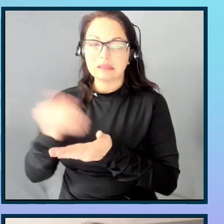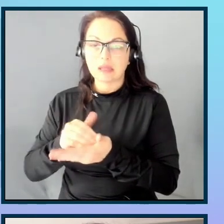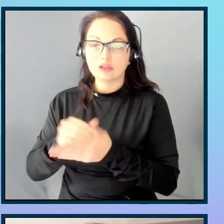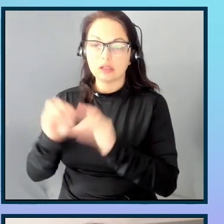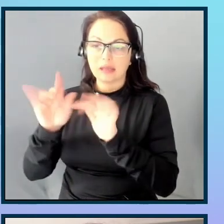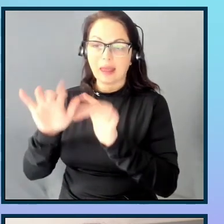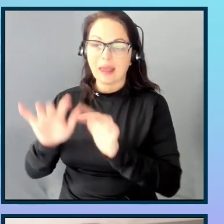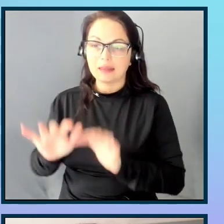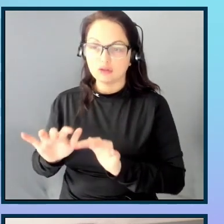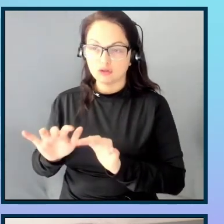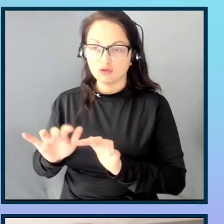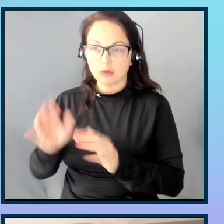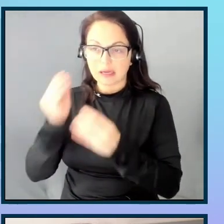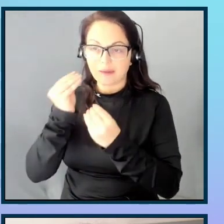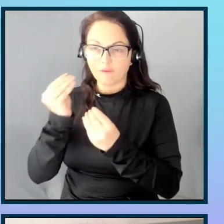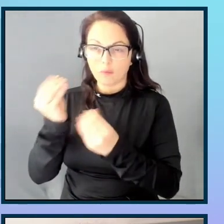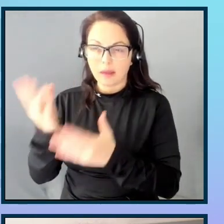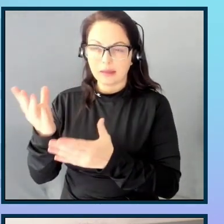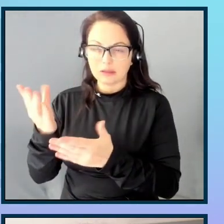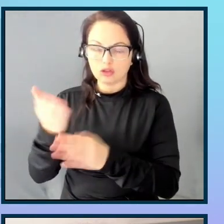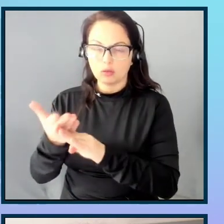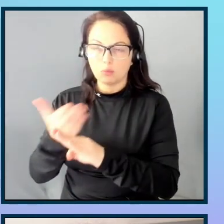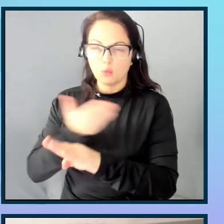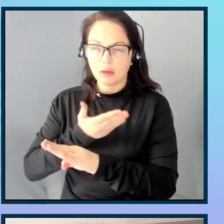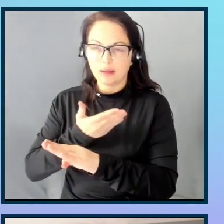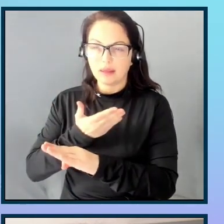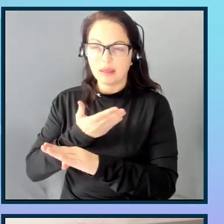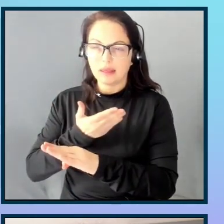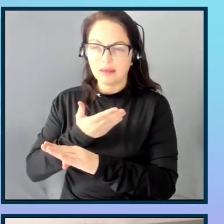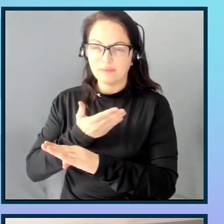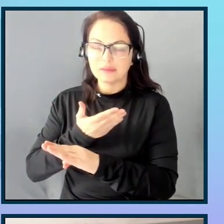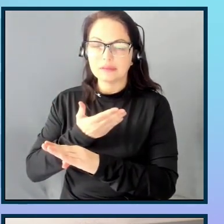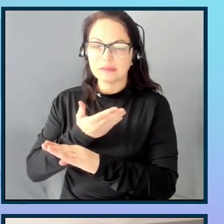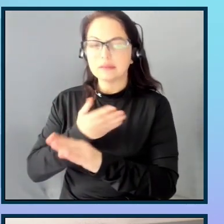Information previously entered by or provided to the user